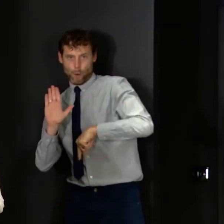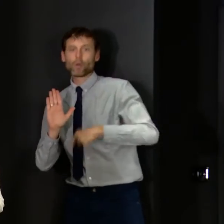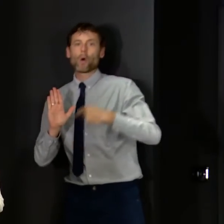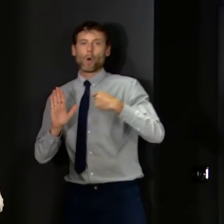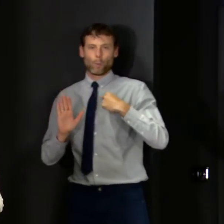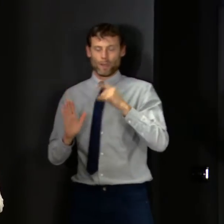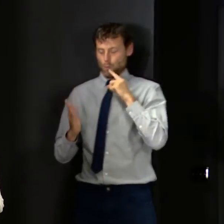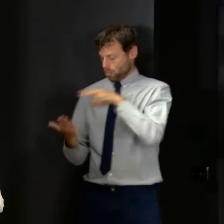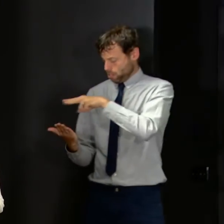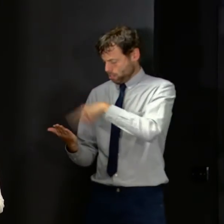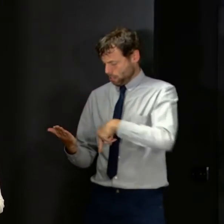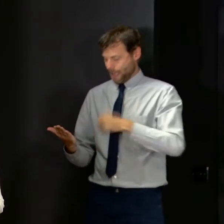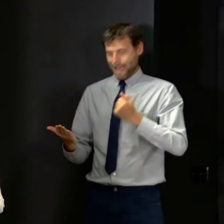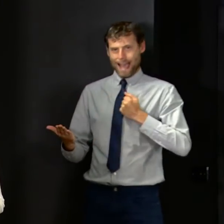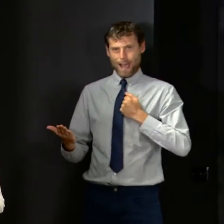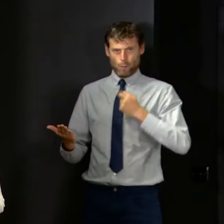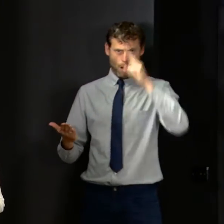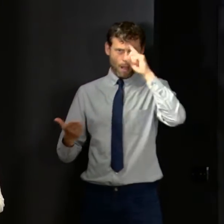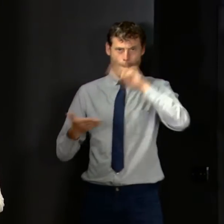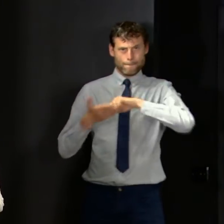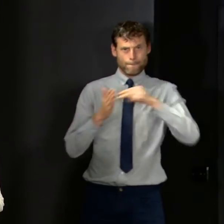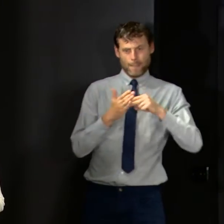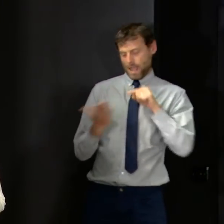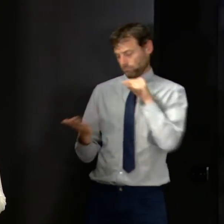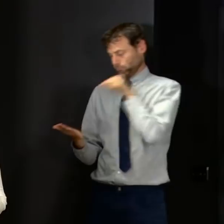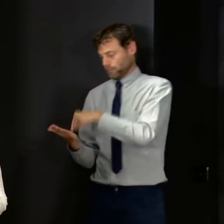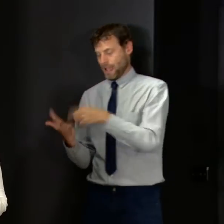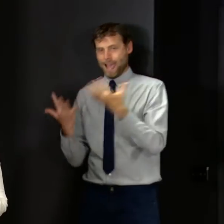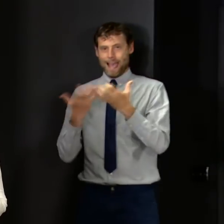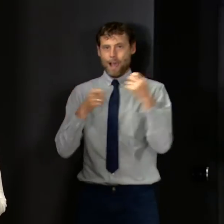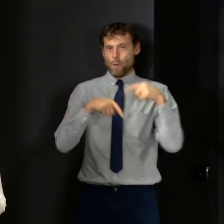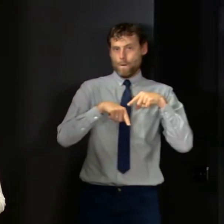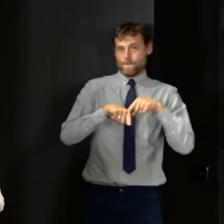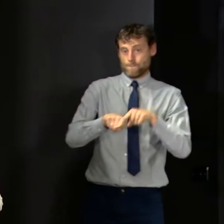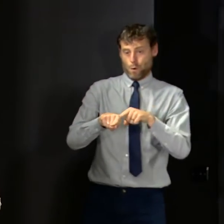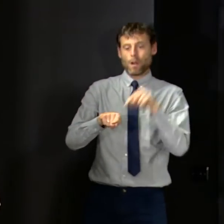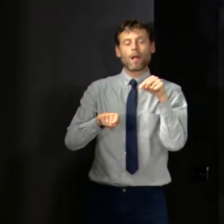will be published before the end of July. The report also highlights the